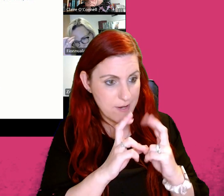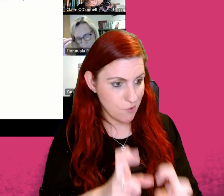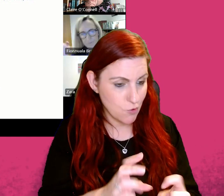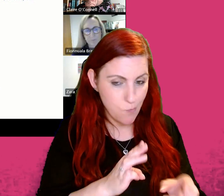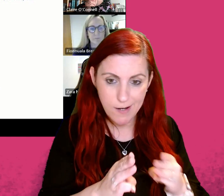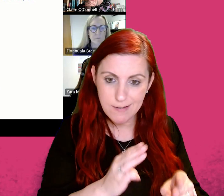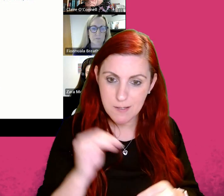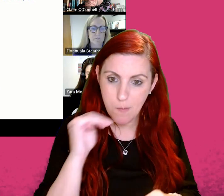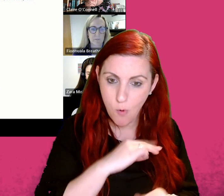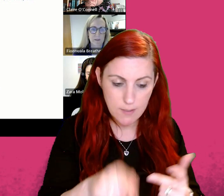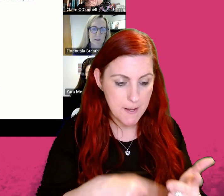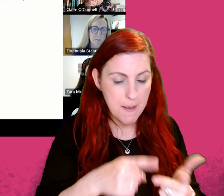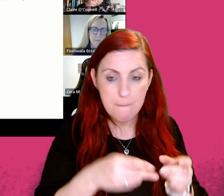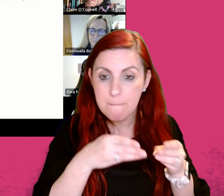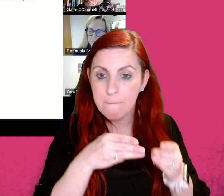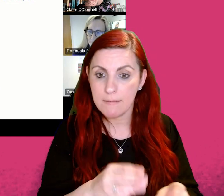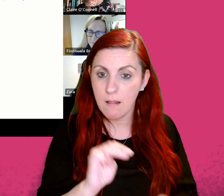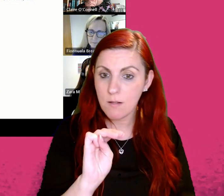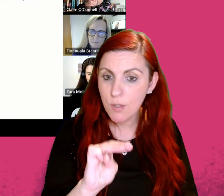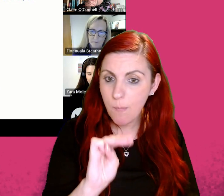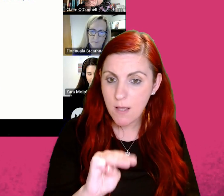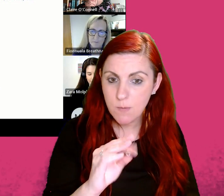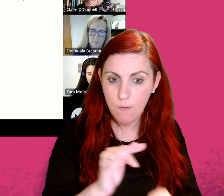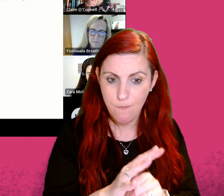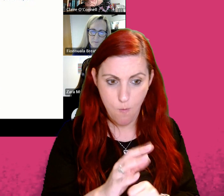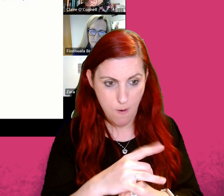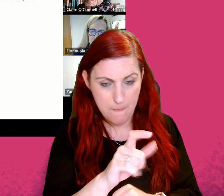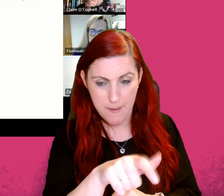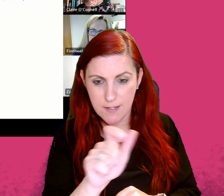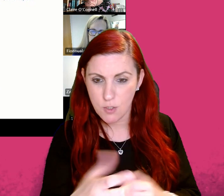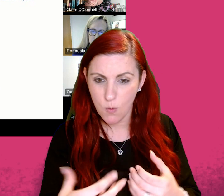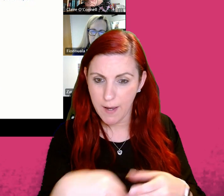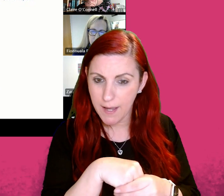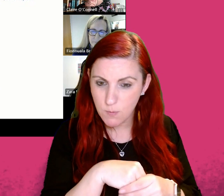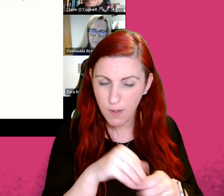feasible and possible for patients to engage with particularly in clinical trials recruitment